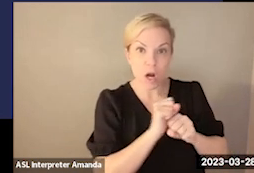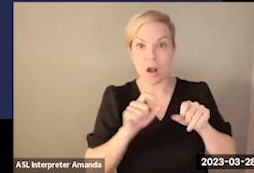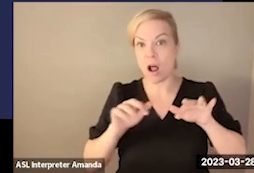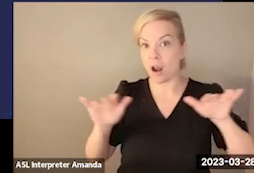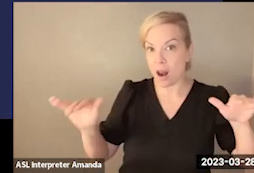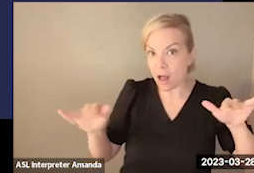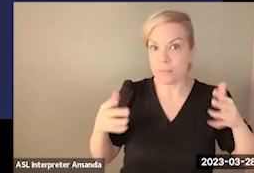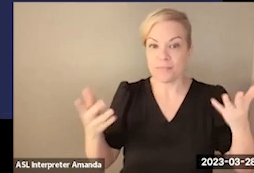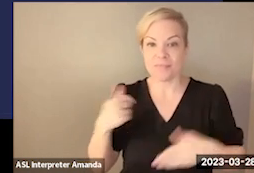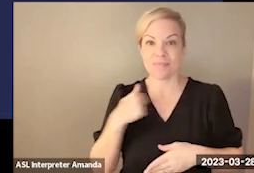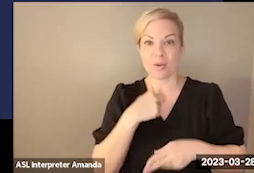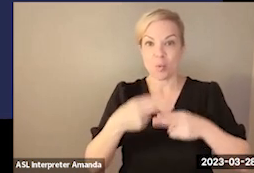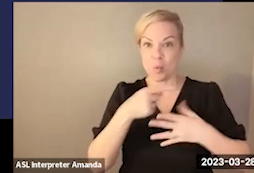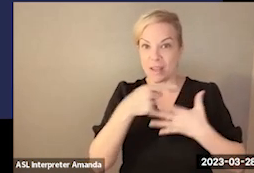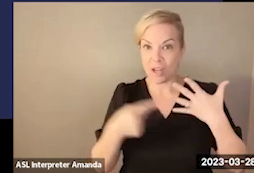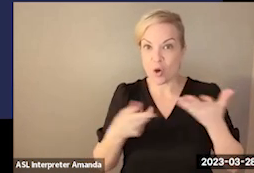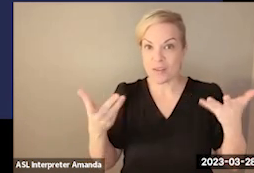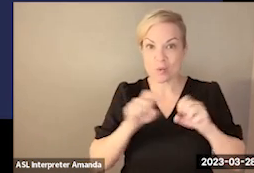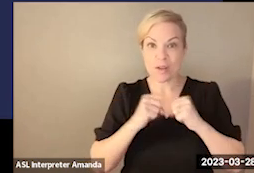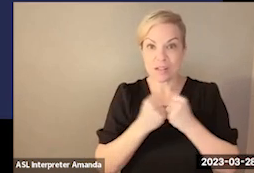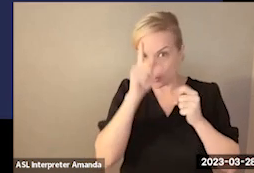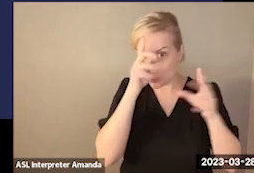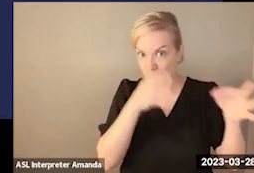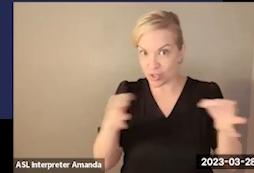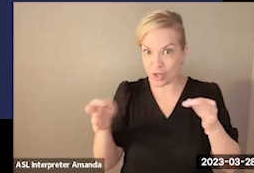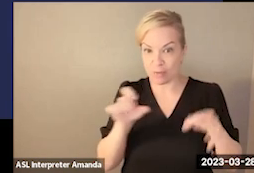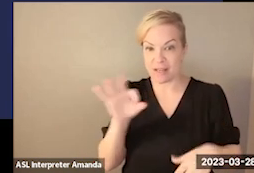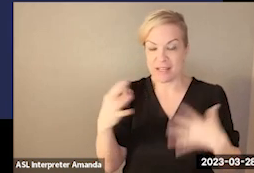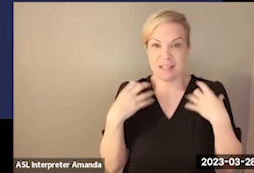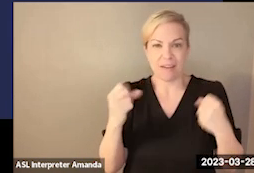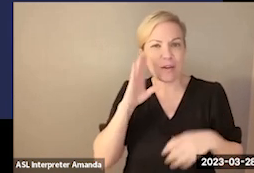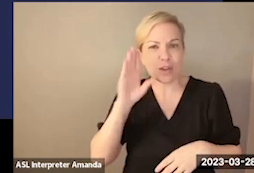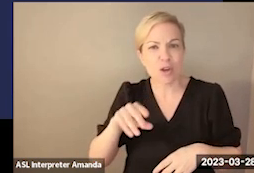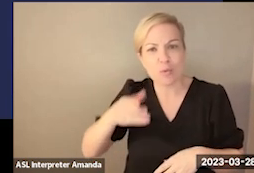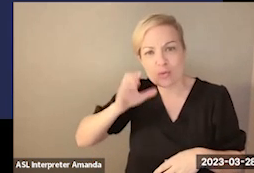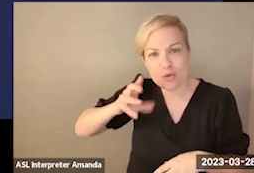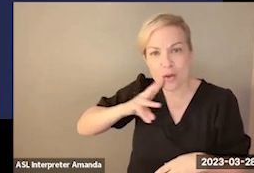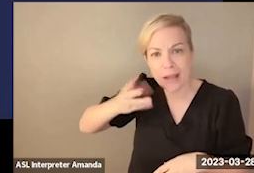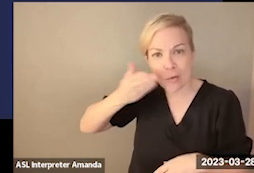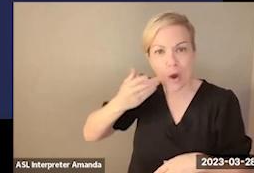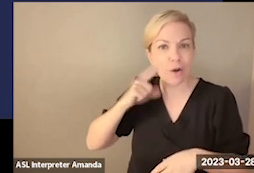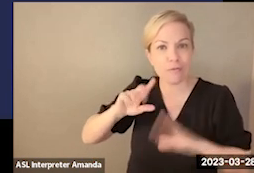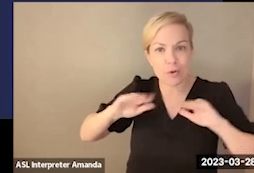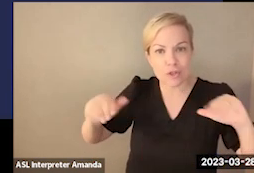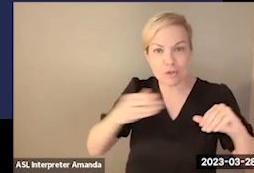Debbie Stine, Science & Technology Policy Academy: We call these social determinants of health. By clean drinking water for children and easy access to fresh food.